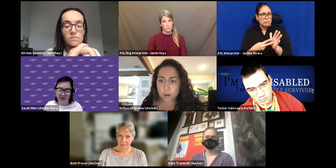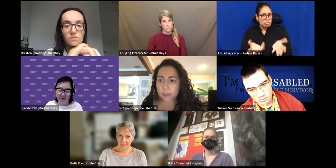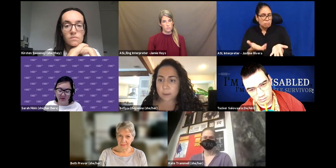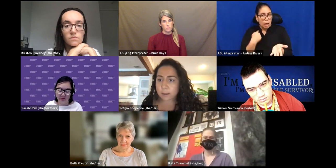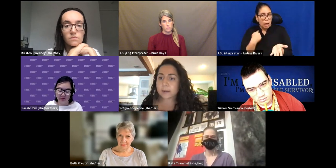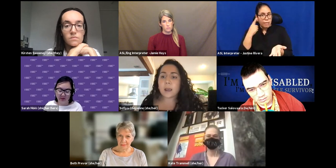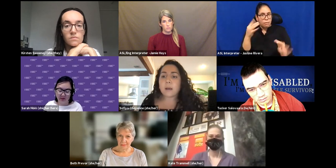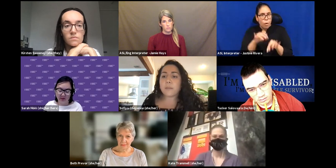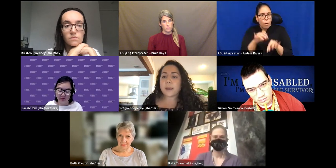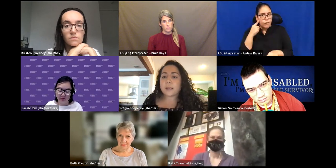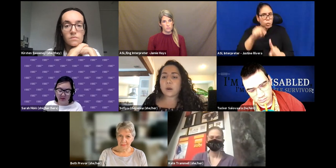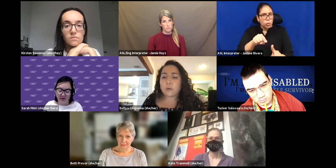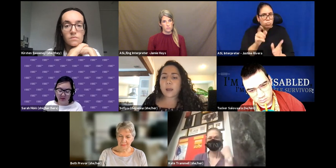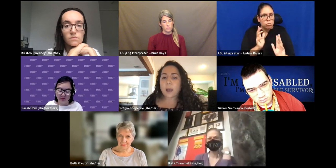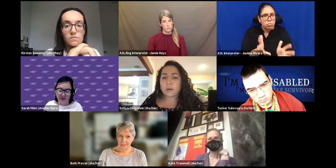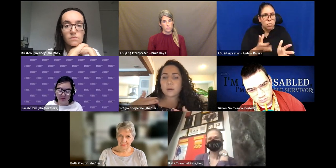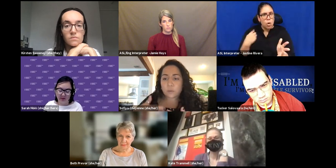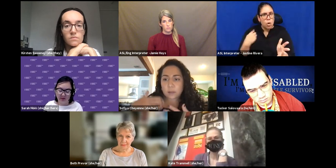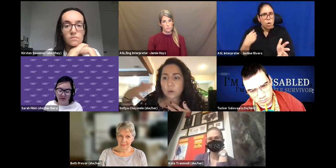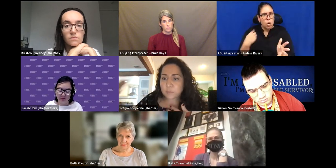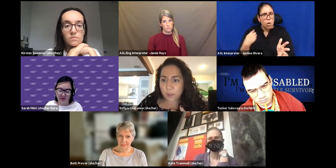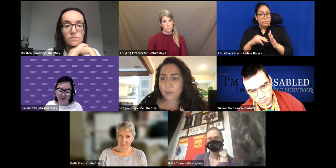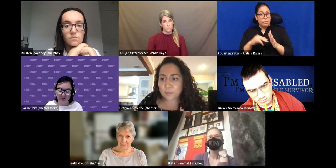talking about it, but, you know, how can we look beyond the